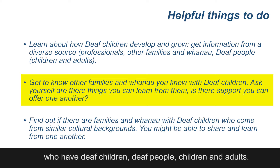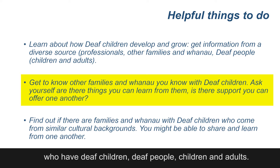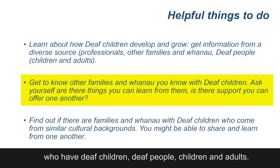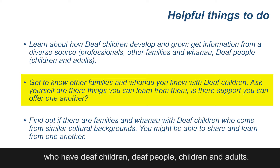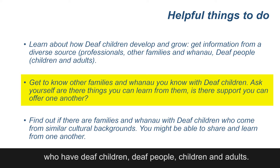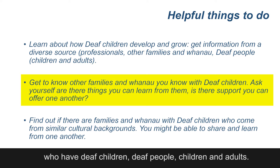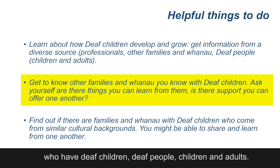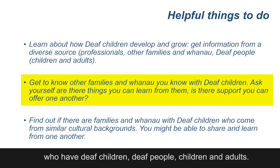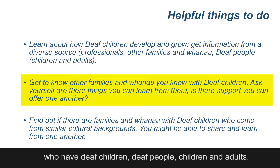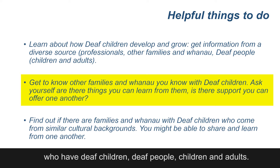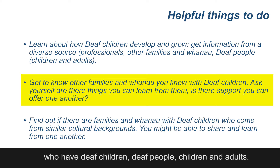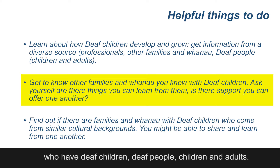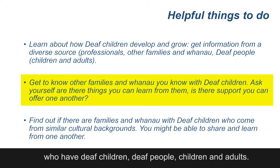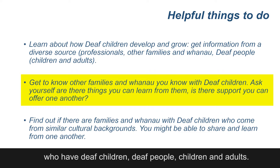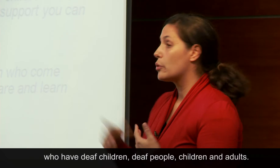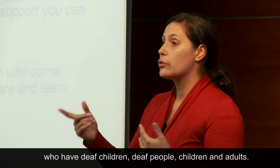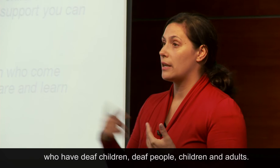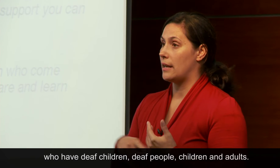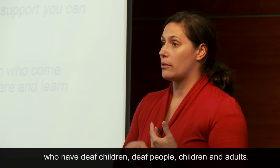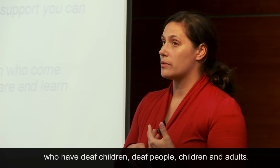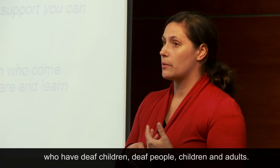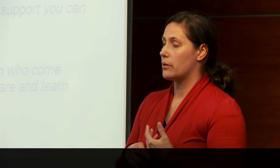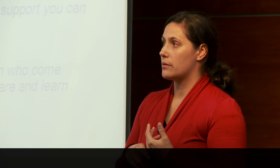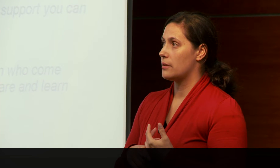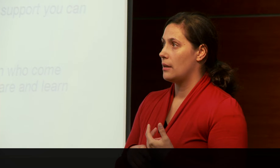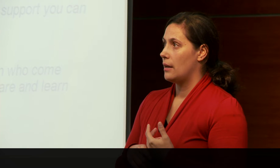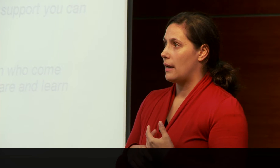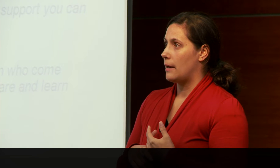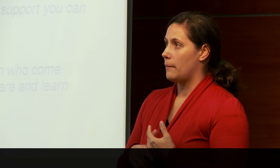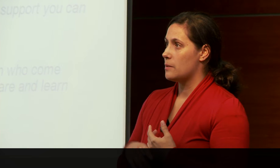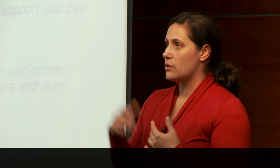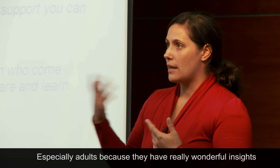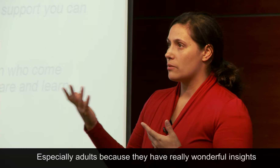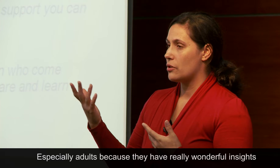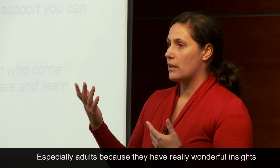have deaf children, deaf people, children and adults because especially adults because